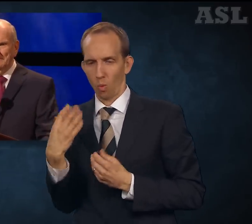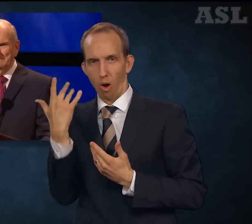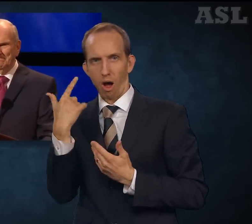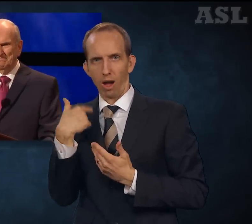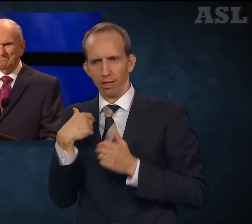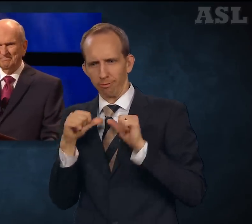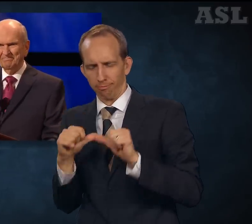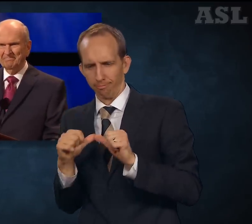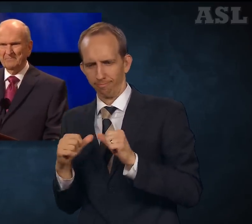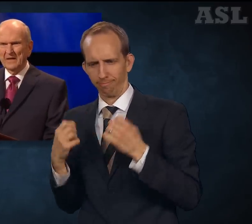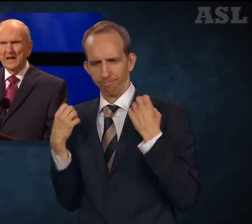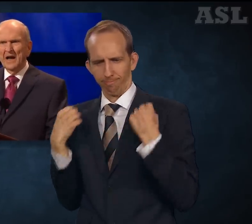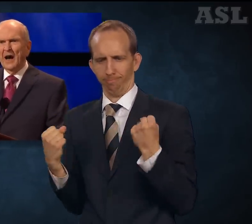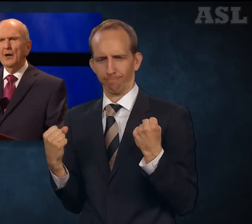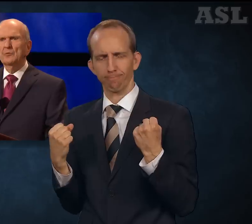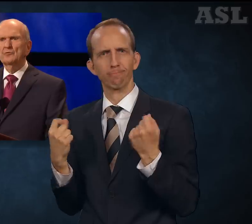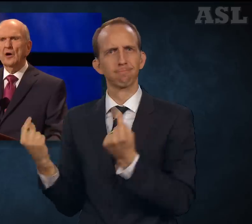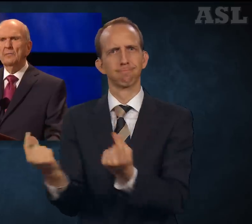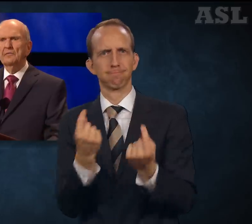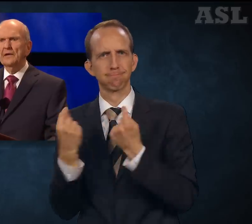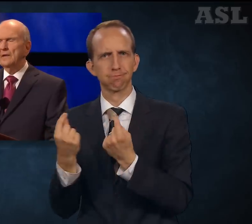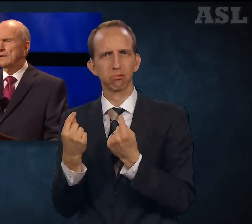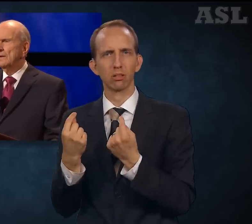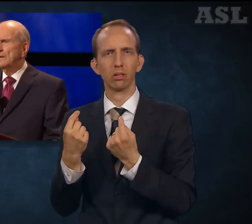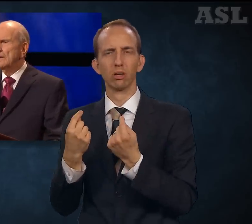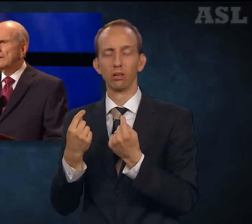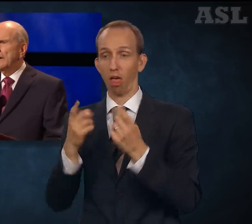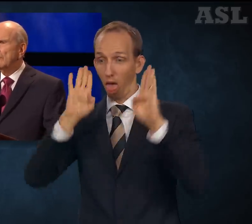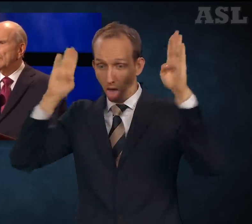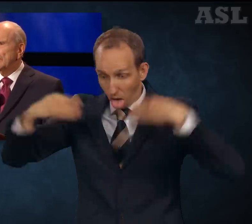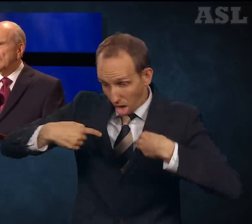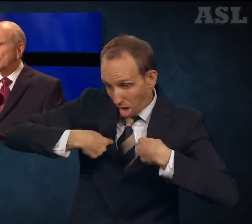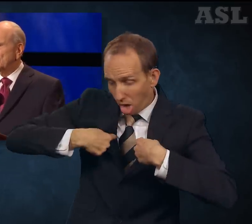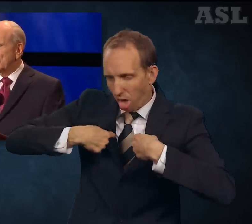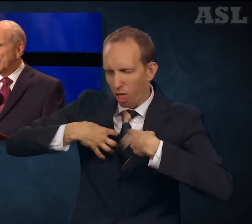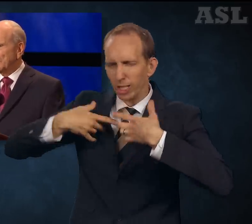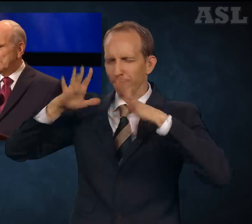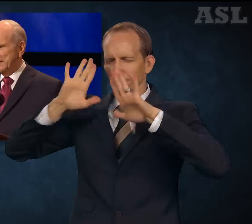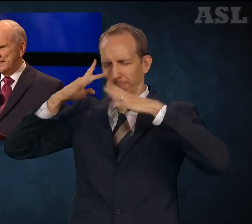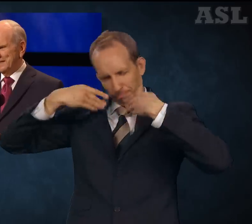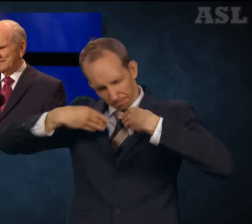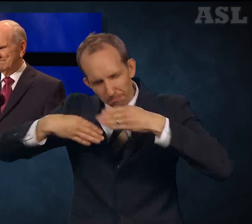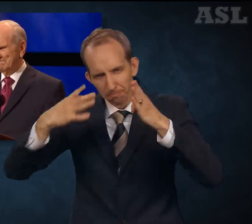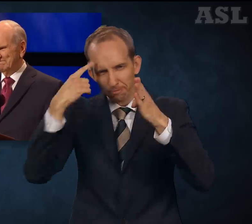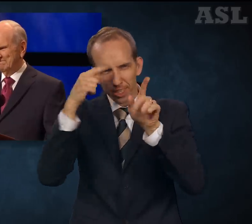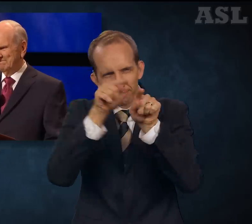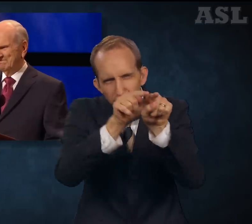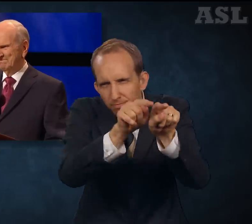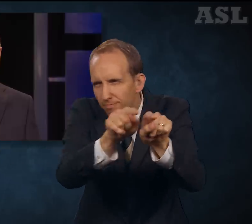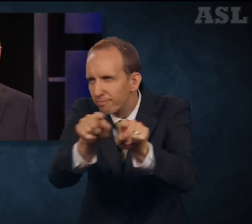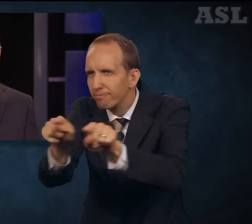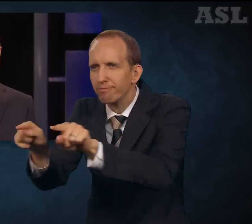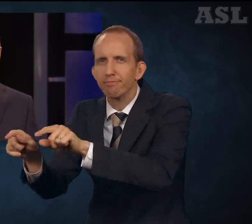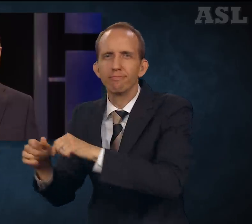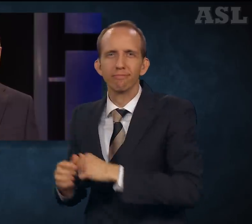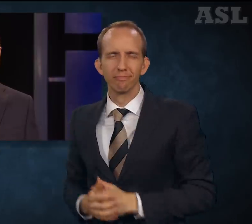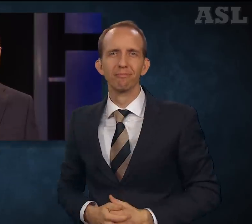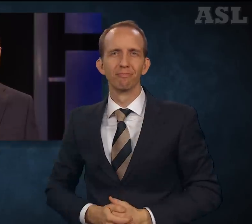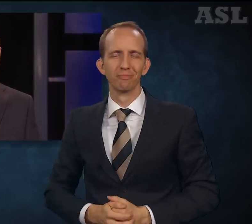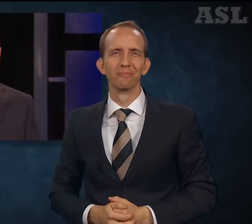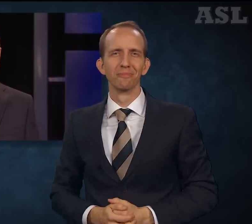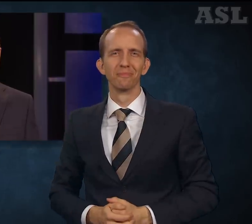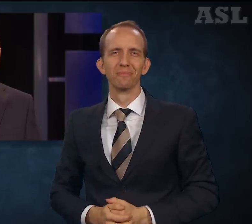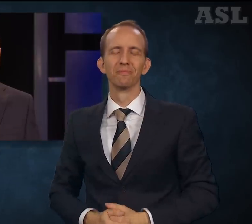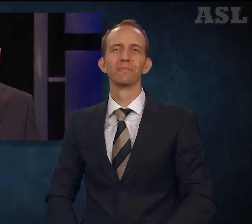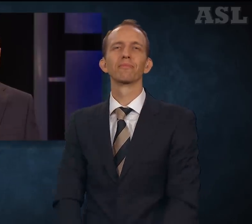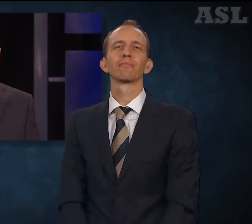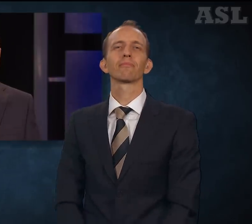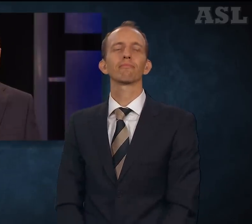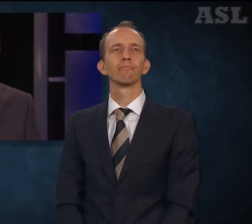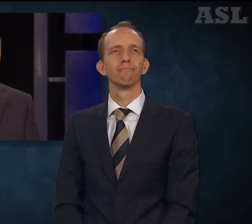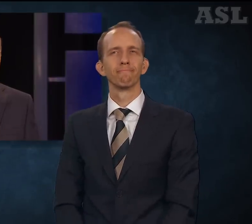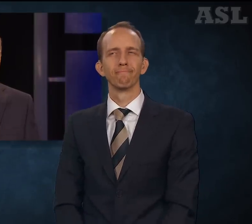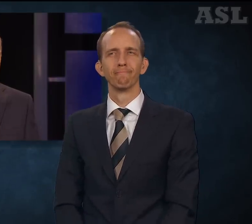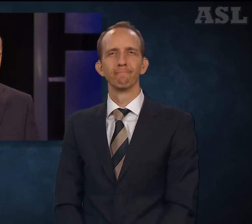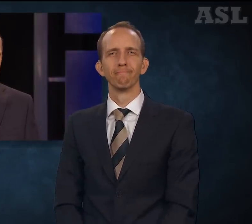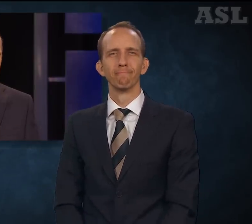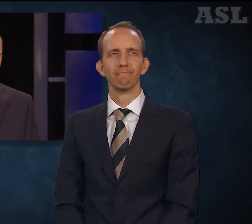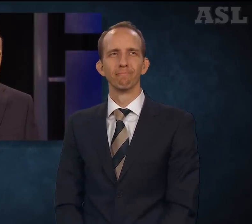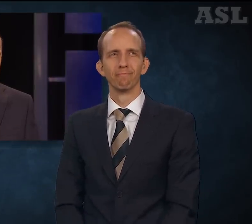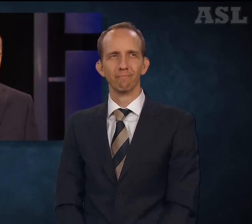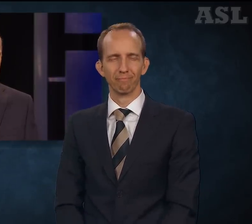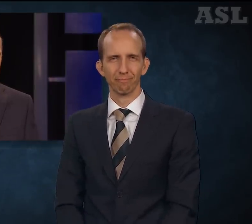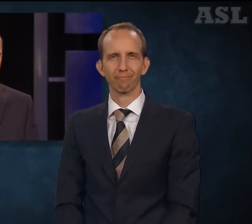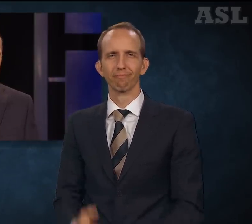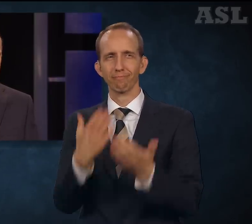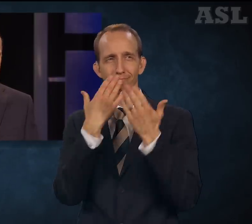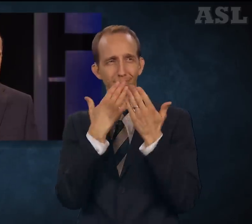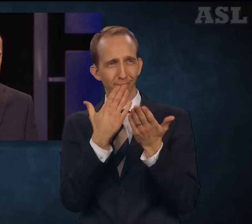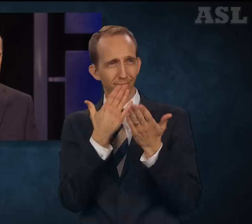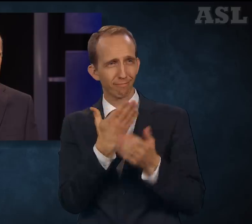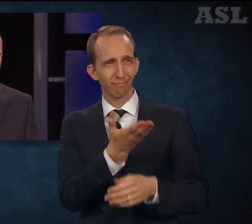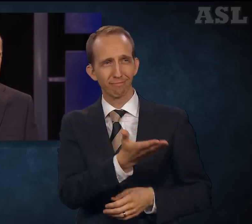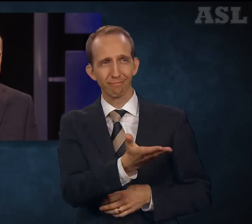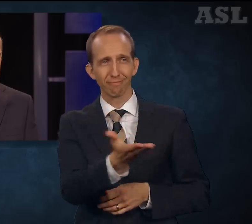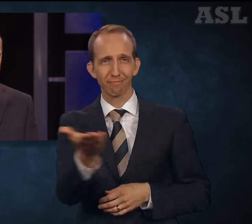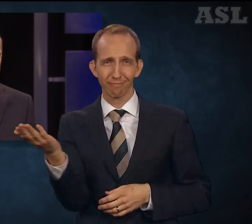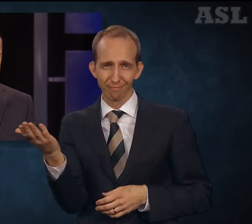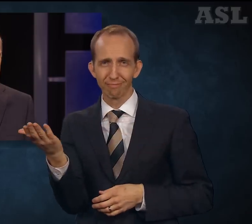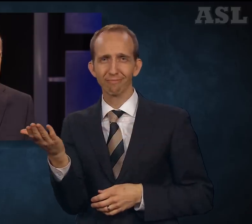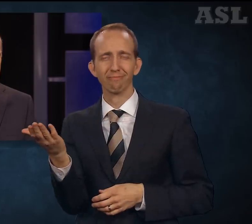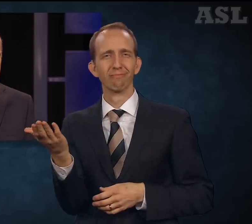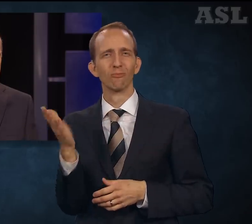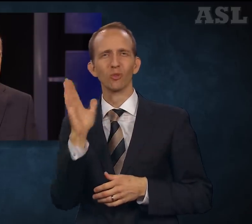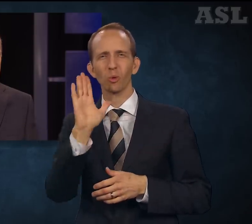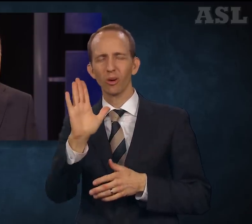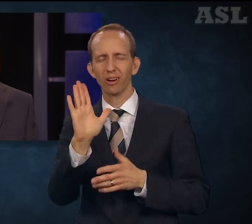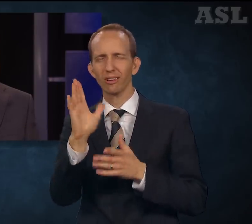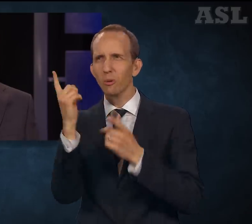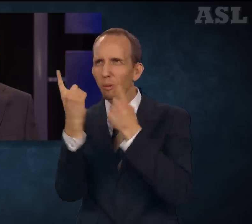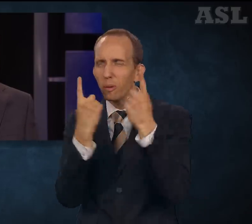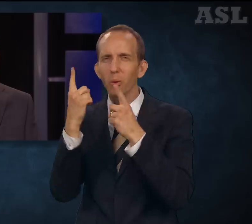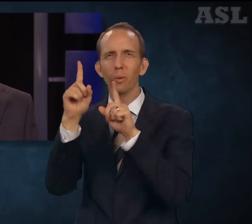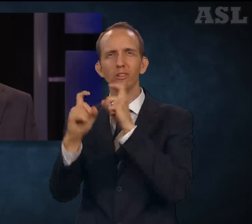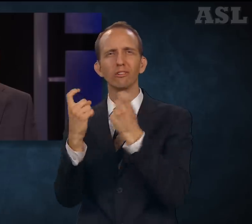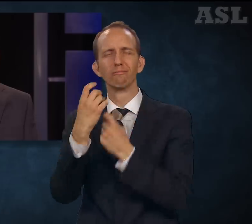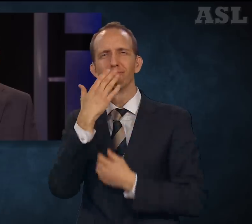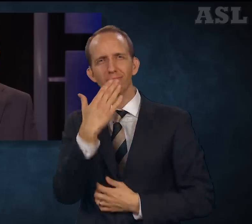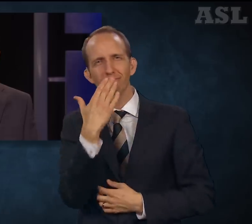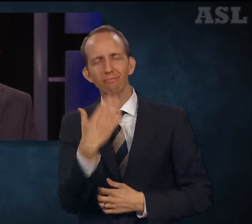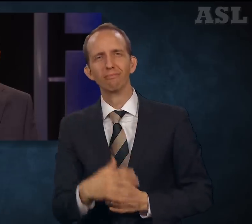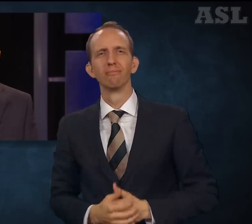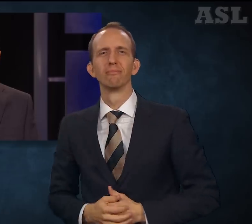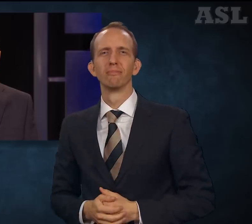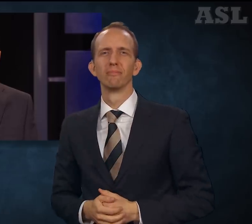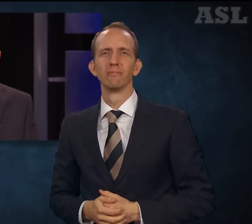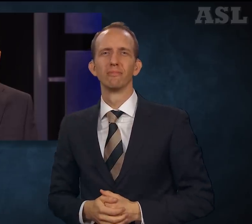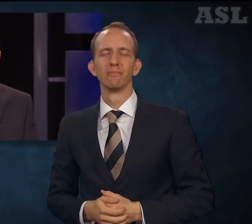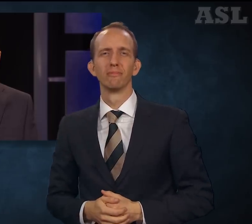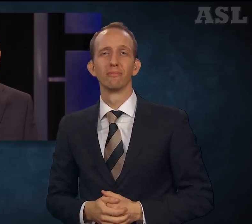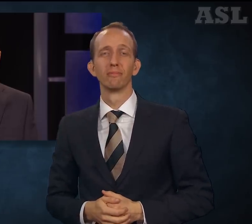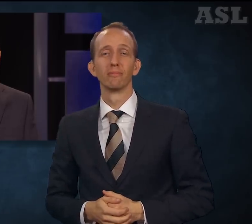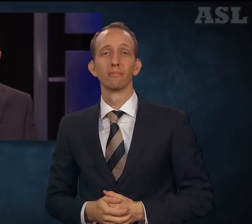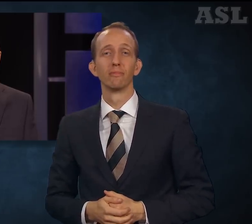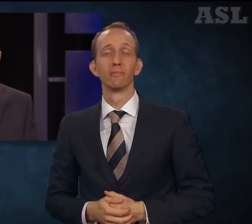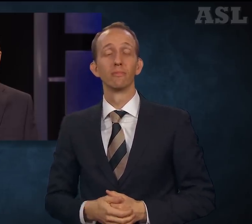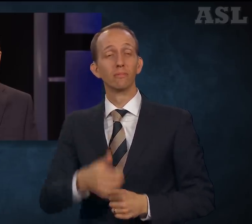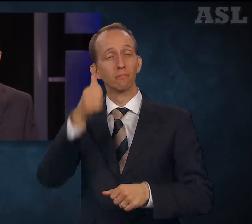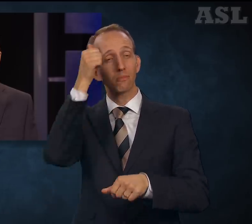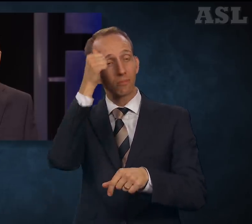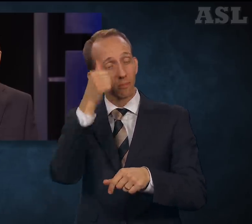I CAN STAY FIT.